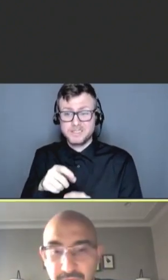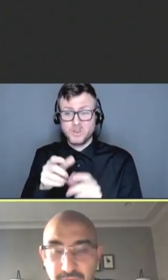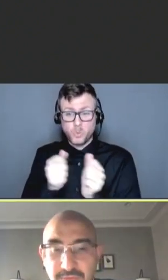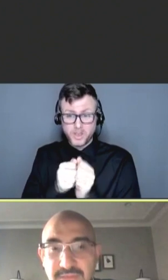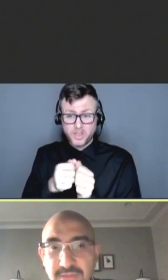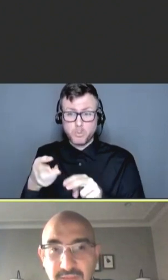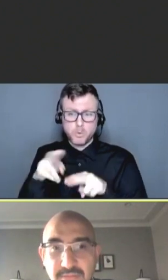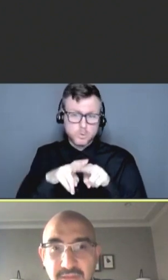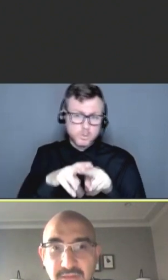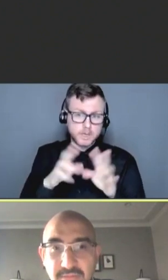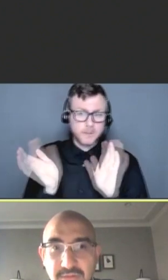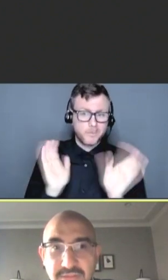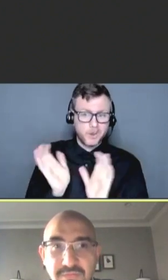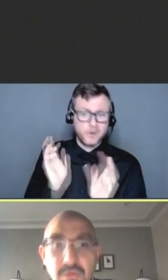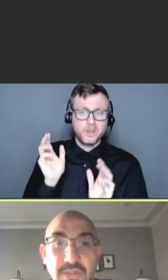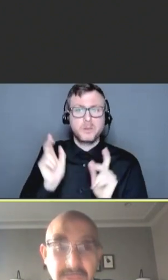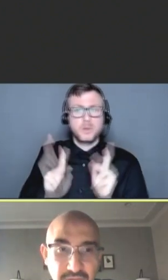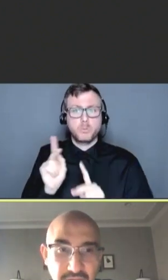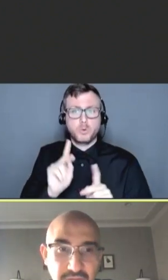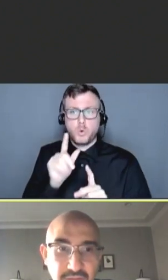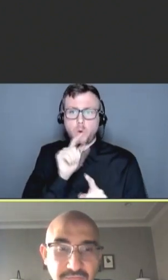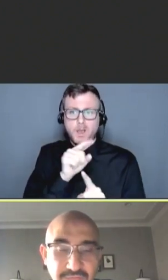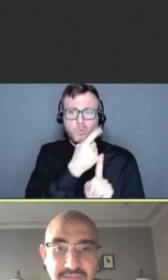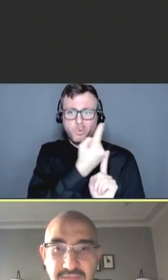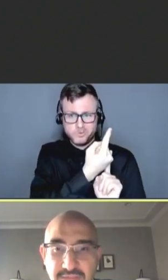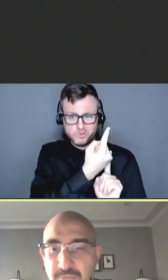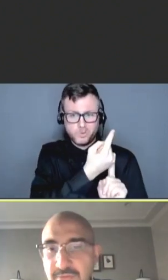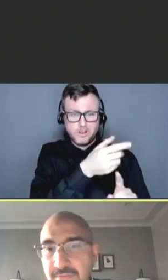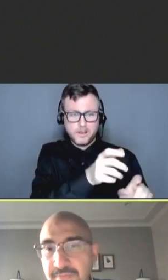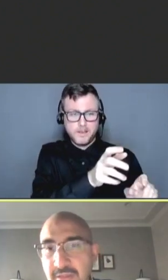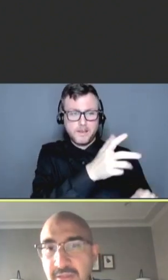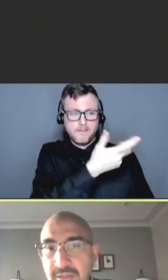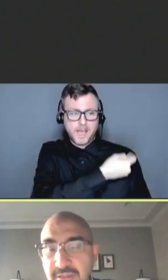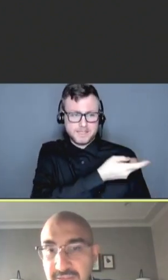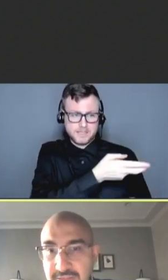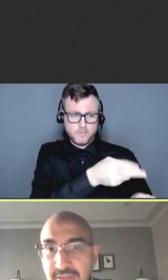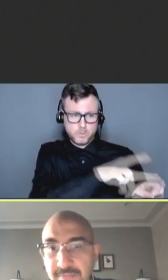to the participant that received the original vaccine as a booster. Next slide.